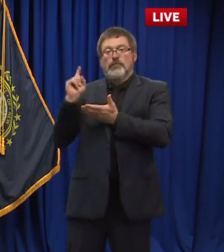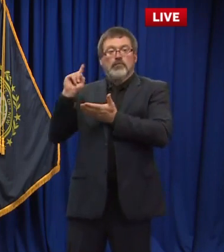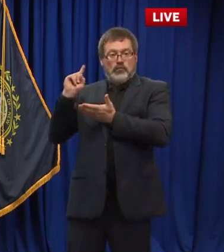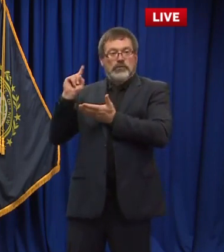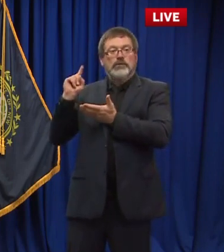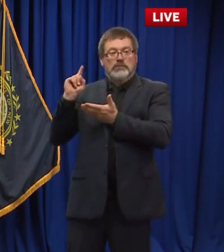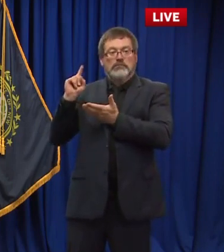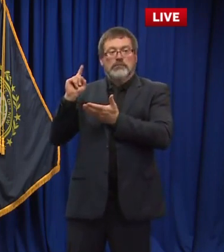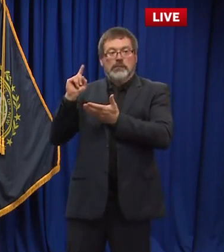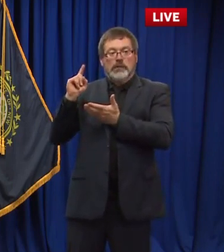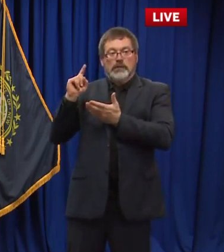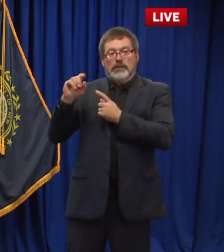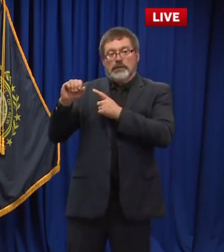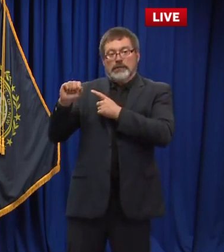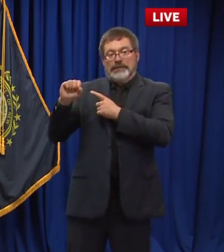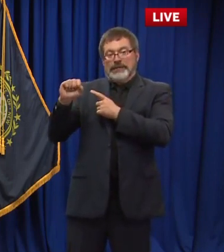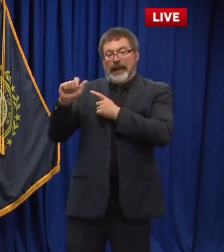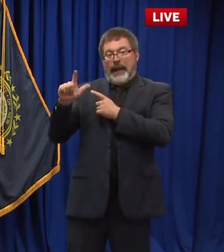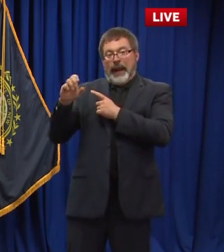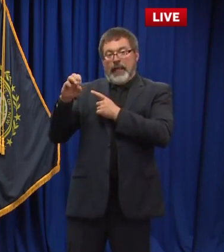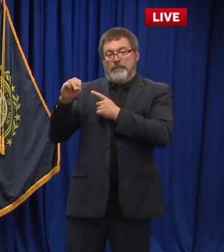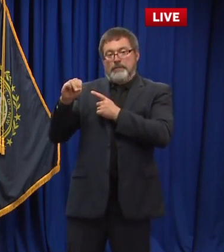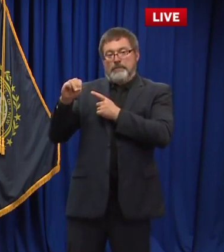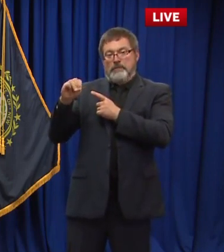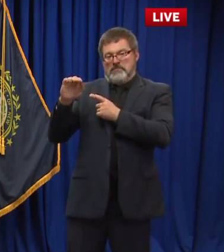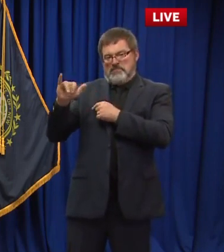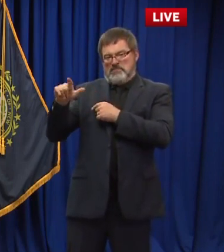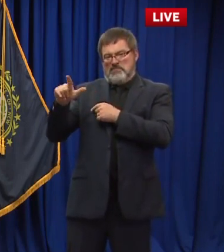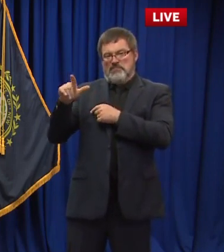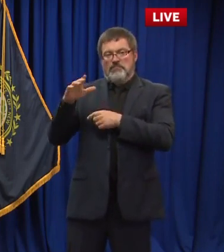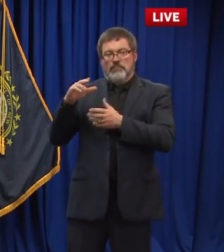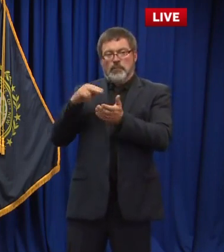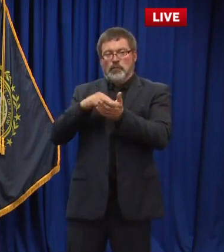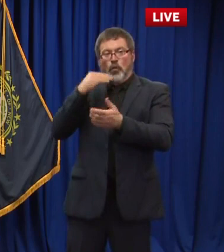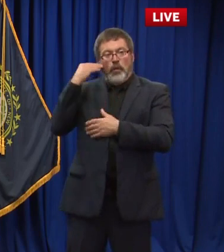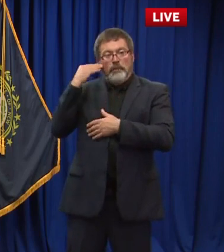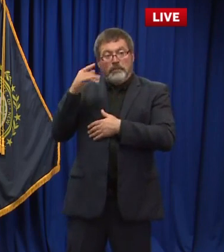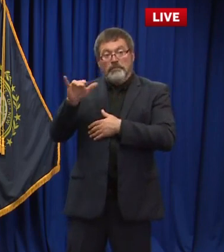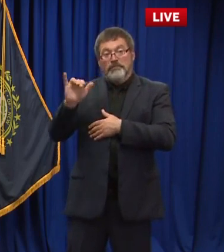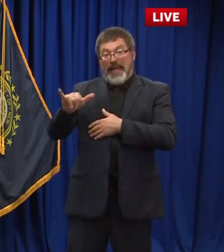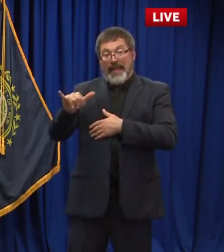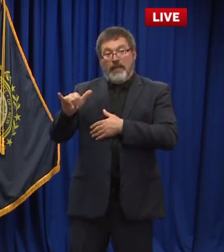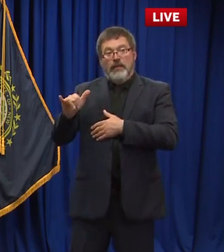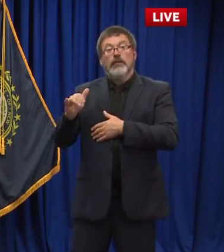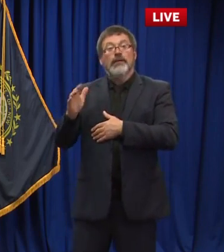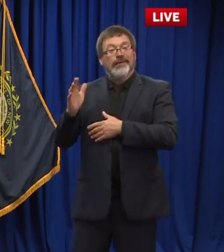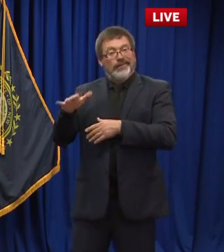WE HAVE ONE NEW OUTBREAK THAT HAS BEEN CLOSED SINCE OUR LAST CONFERENCE.